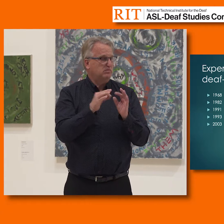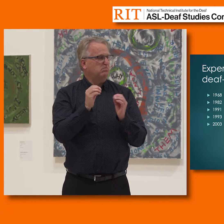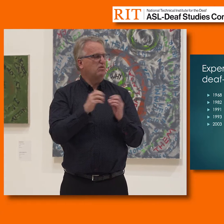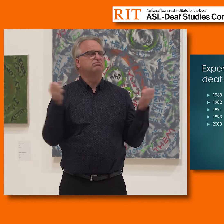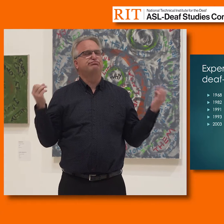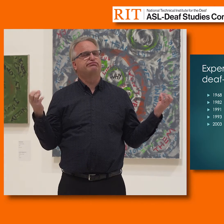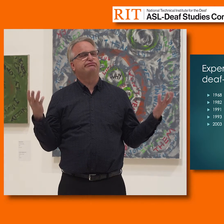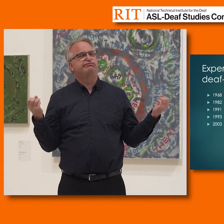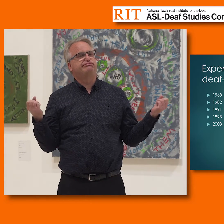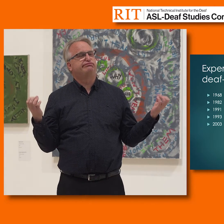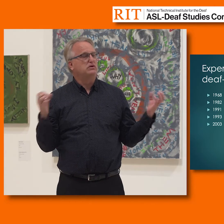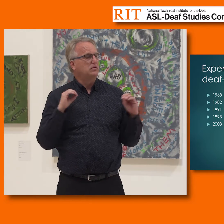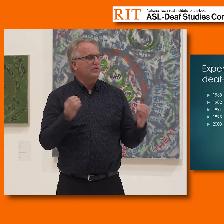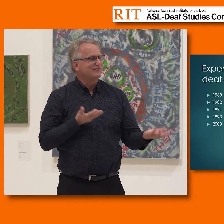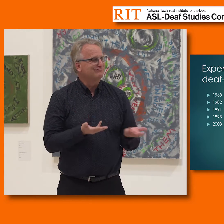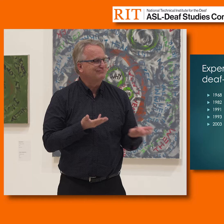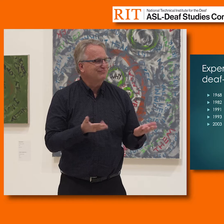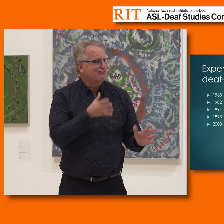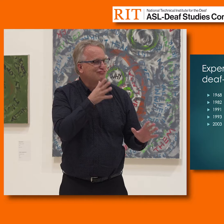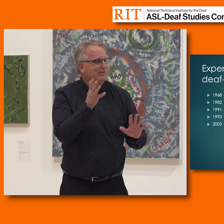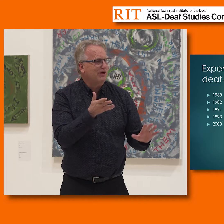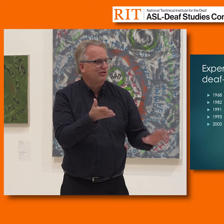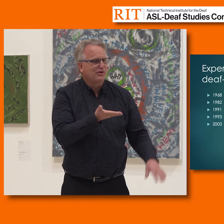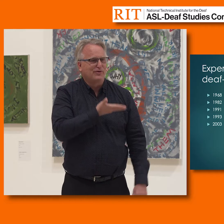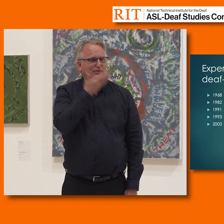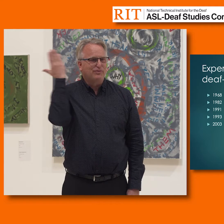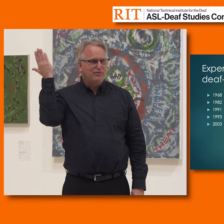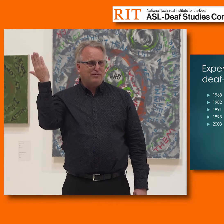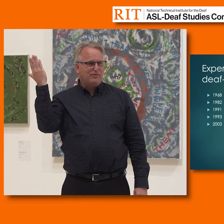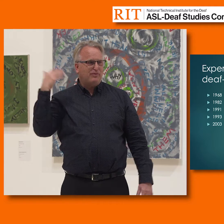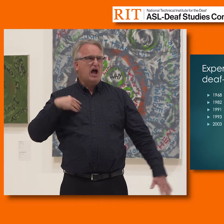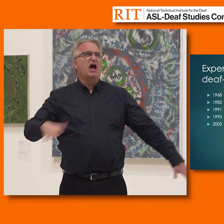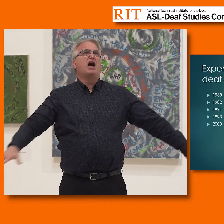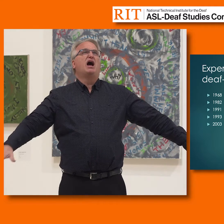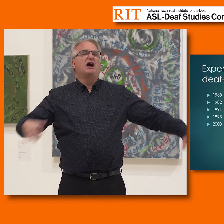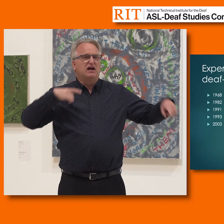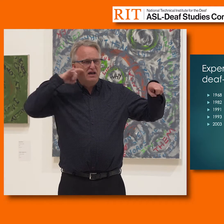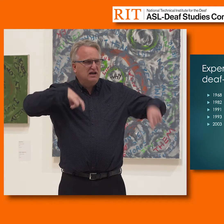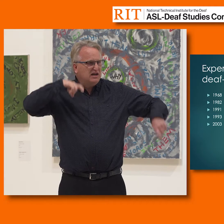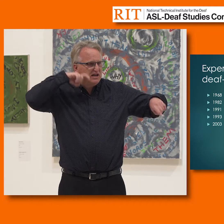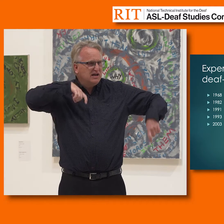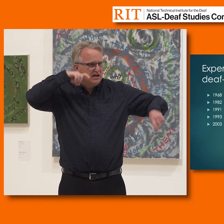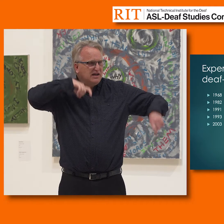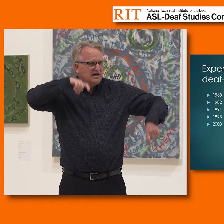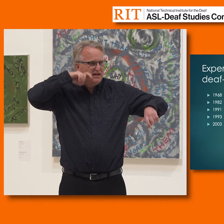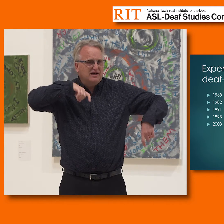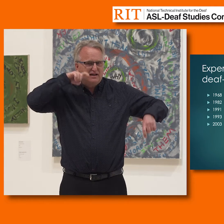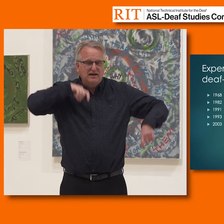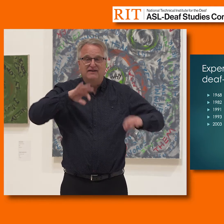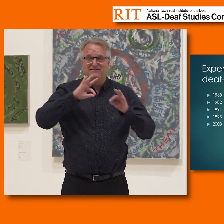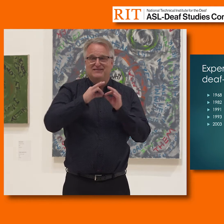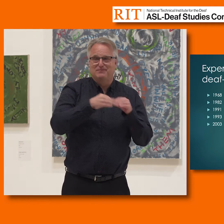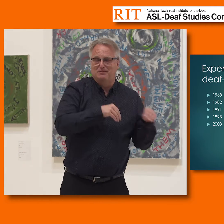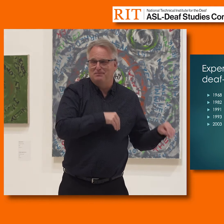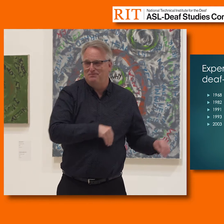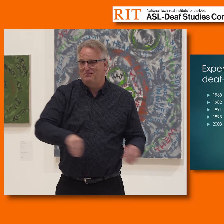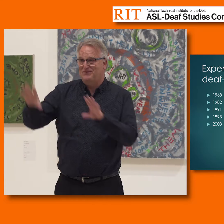I wasn't in the same classroom all day long, so, I had to traverse very different experiences in the different classrooms.